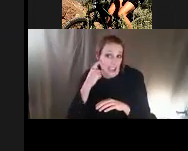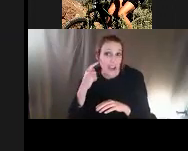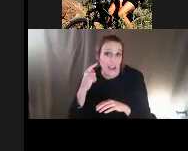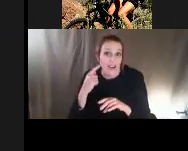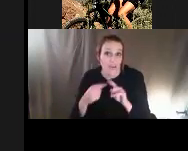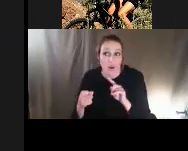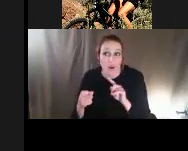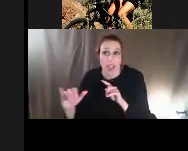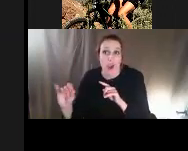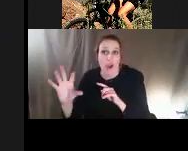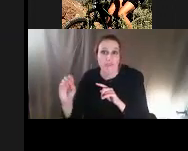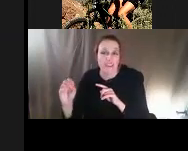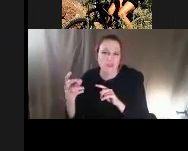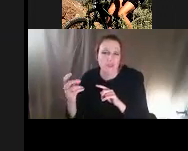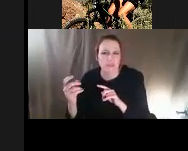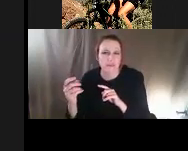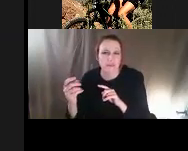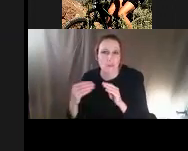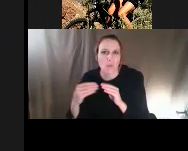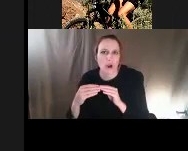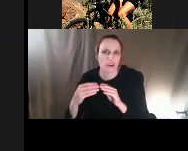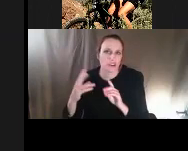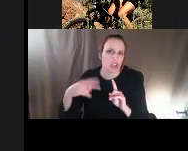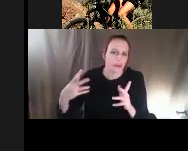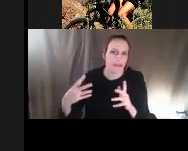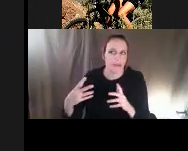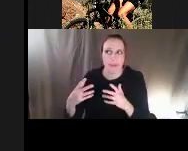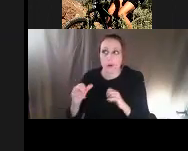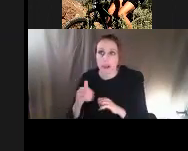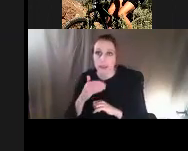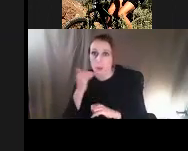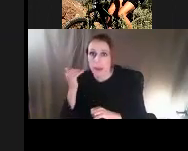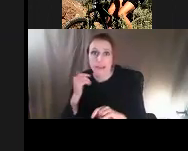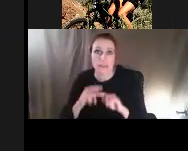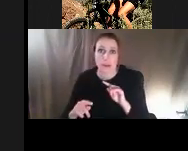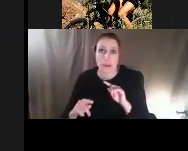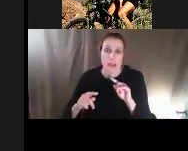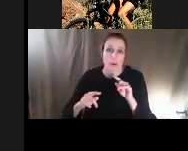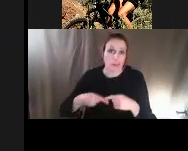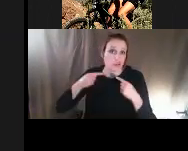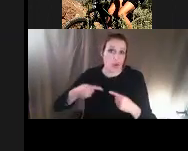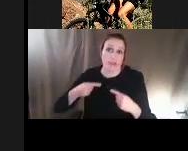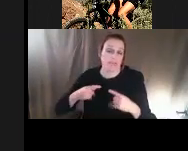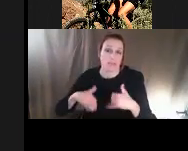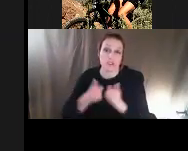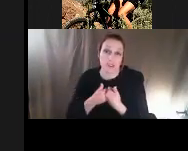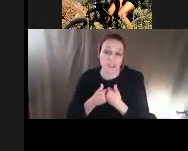They were trying to do the best job they could, but it was really challenging. And as you know, borderline personality